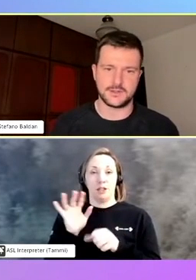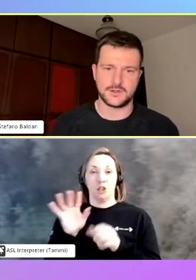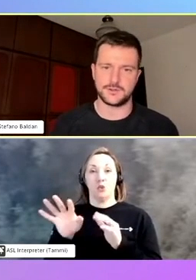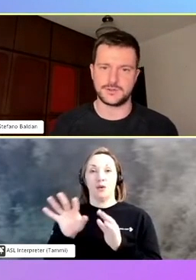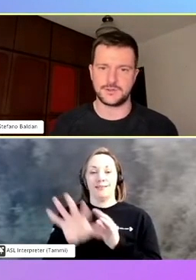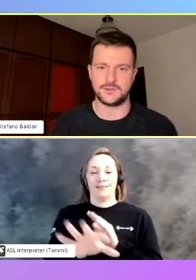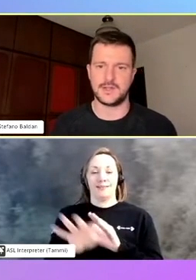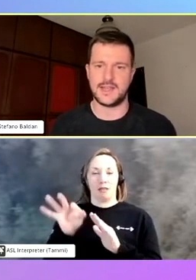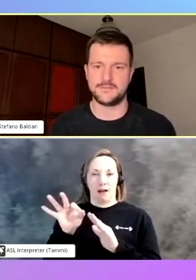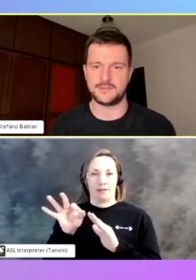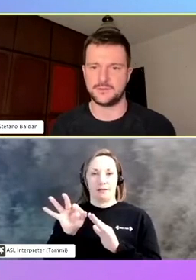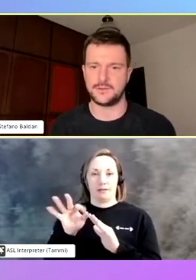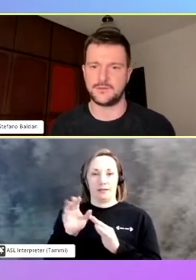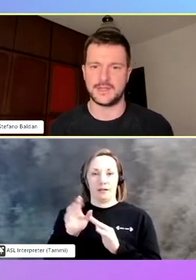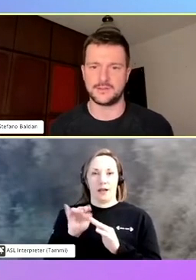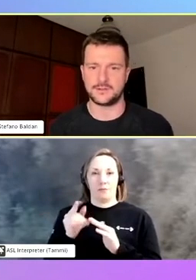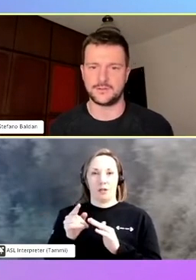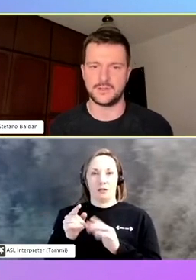The main focus is going to be how we approach this.